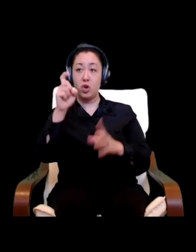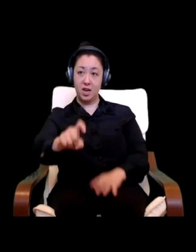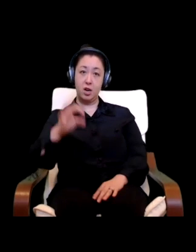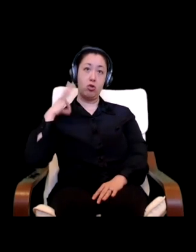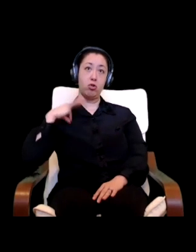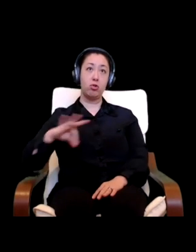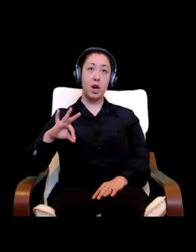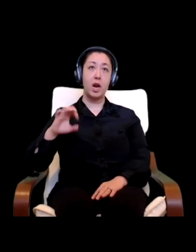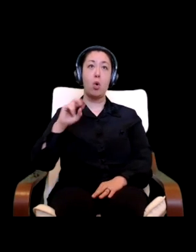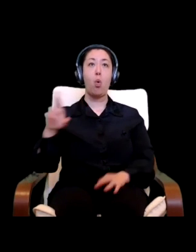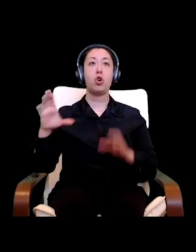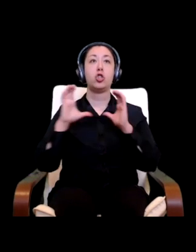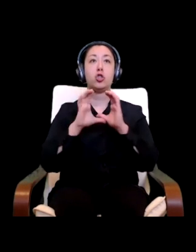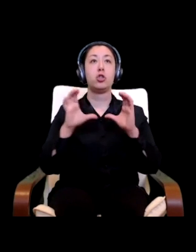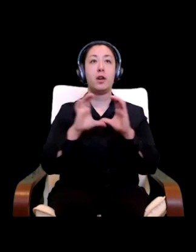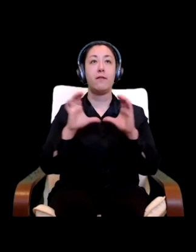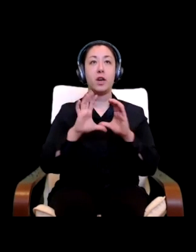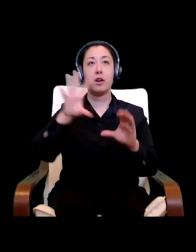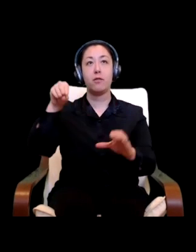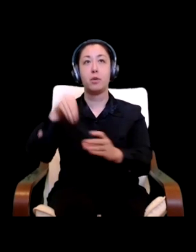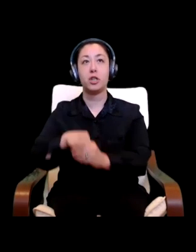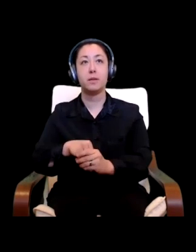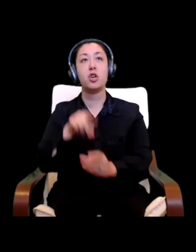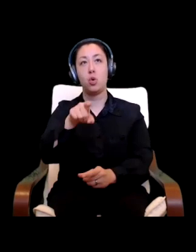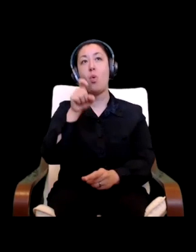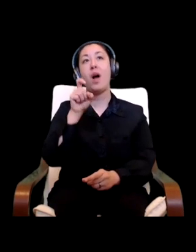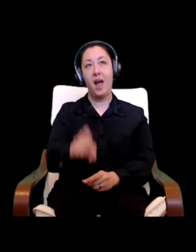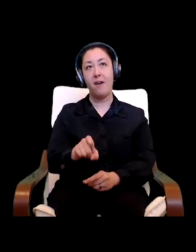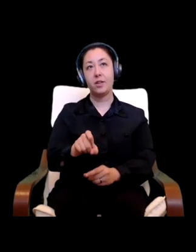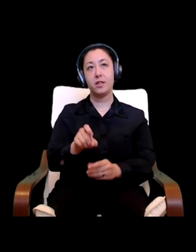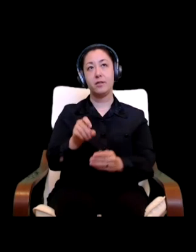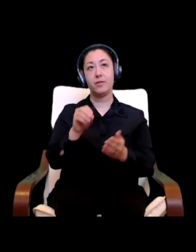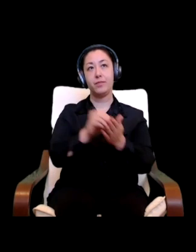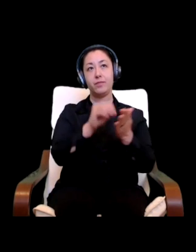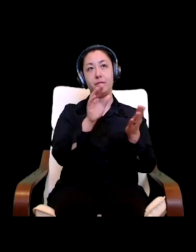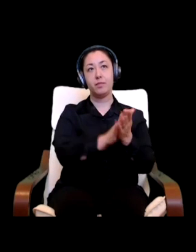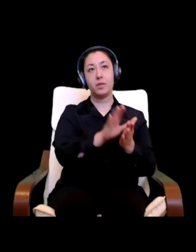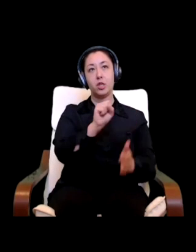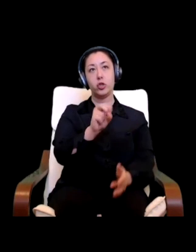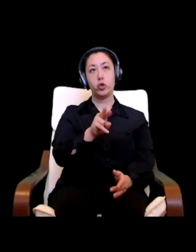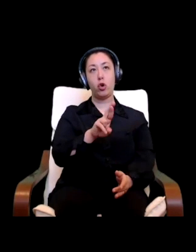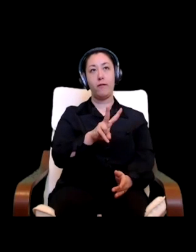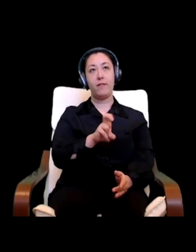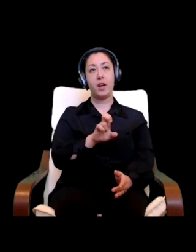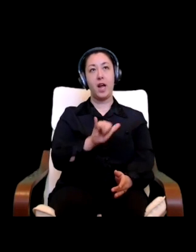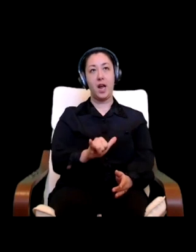participation, you need to fill out the survey as that is linked to the survey. We are hoping